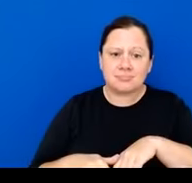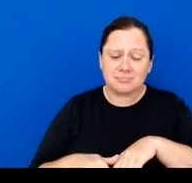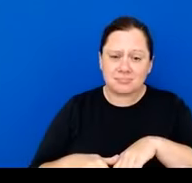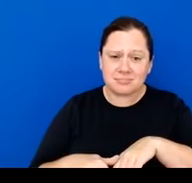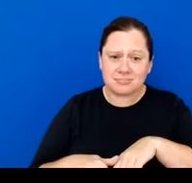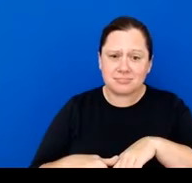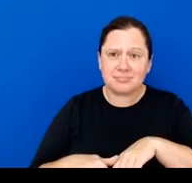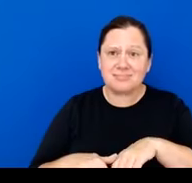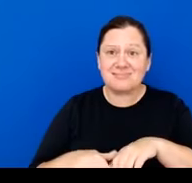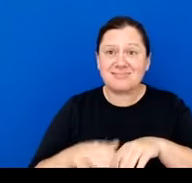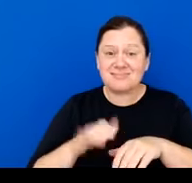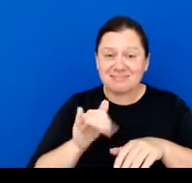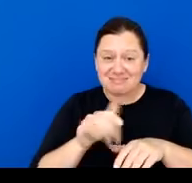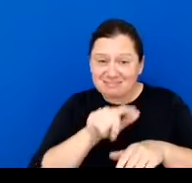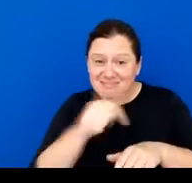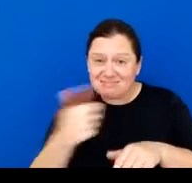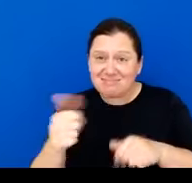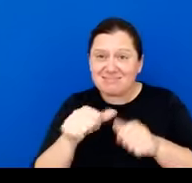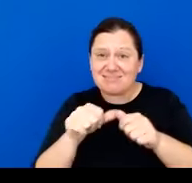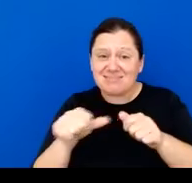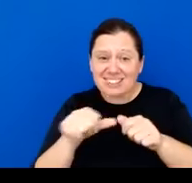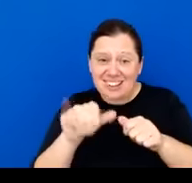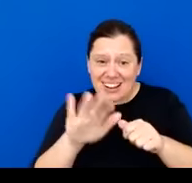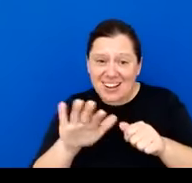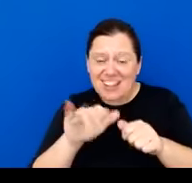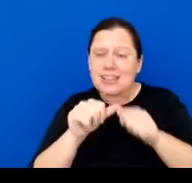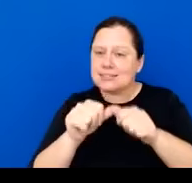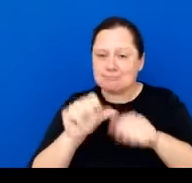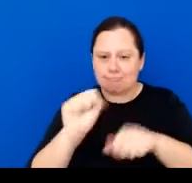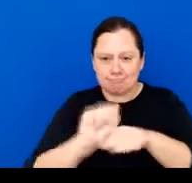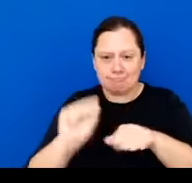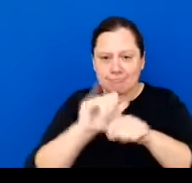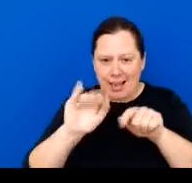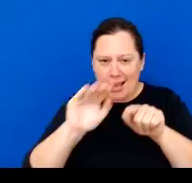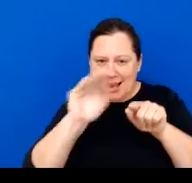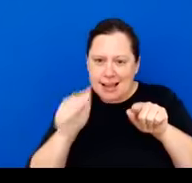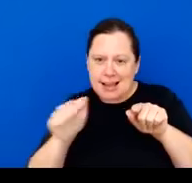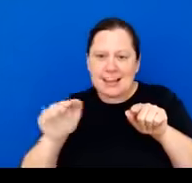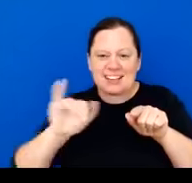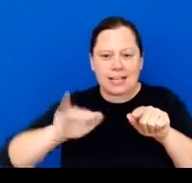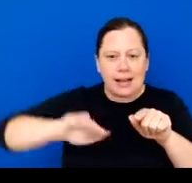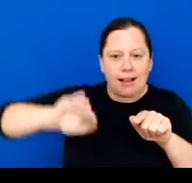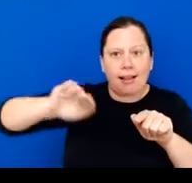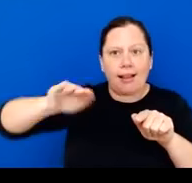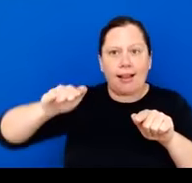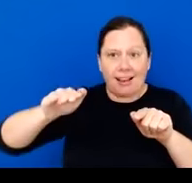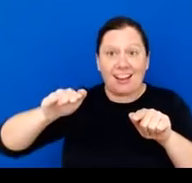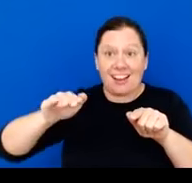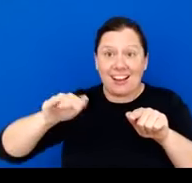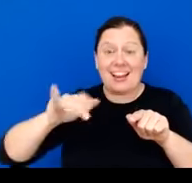in here rehabbing but now we have access all the way through in addition to